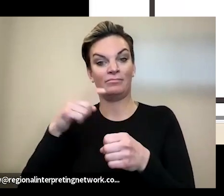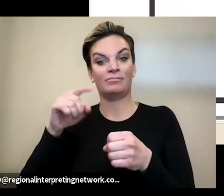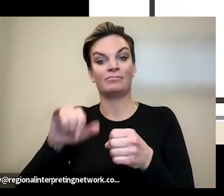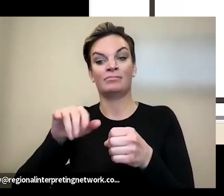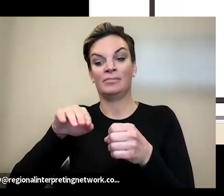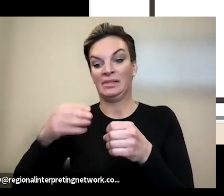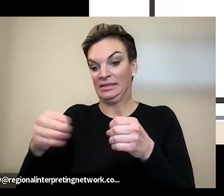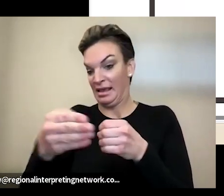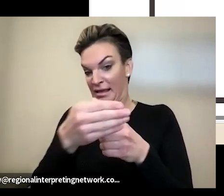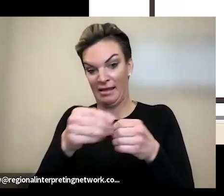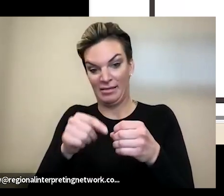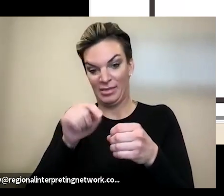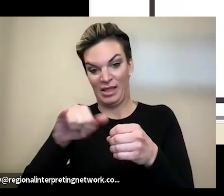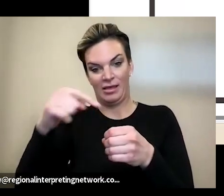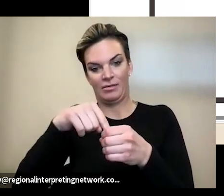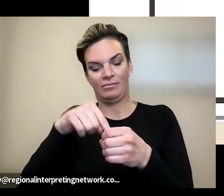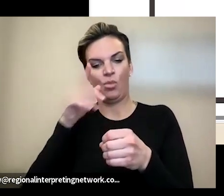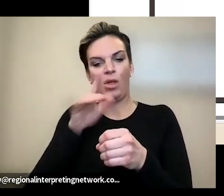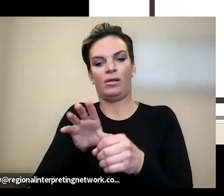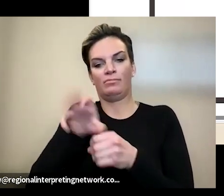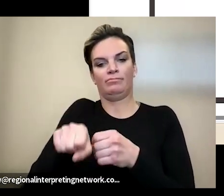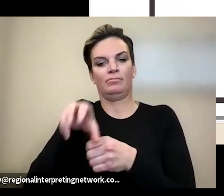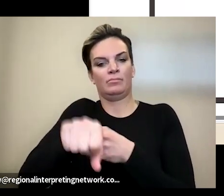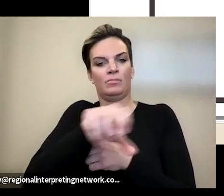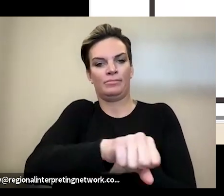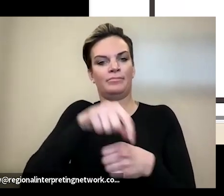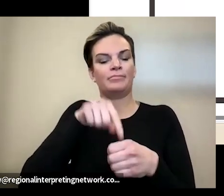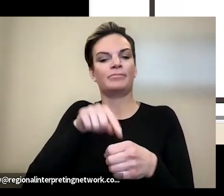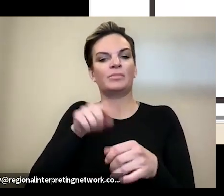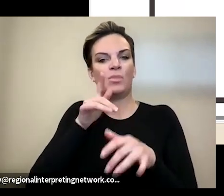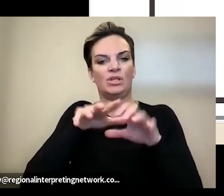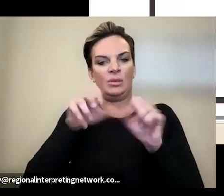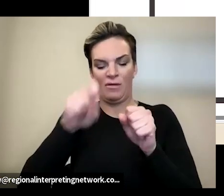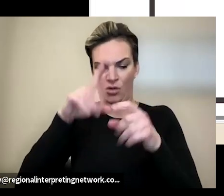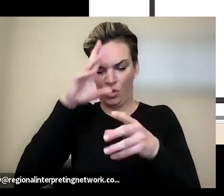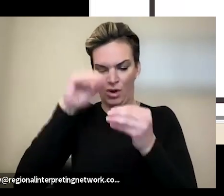dead neurons. That's what recovery is - your body is relearning and rewiring to make sure that you